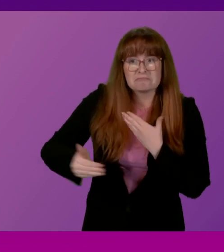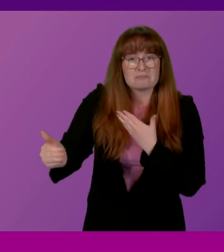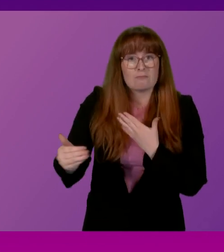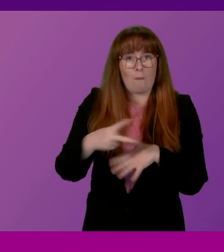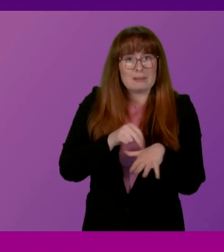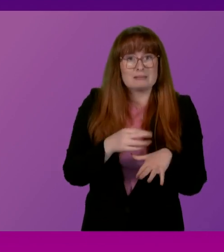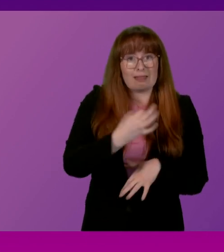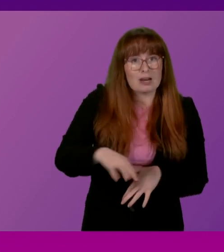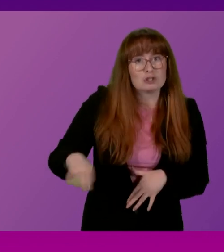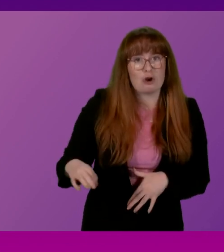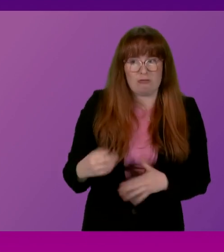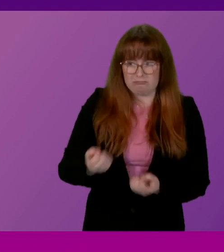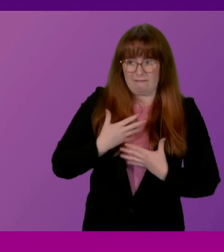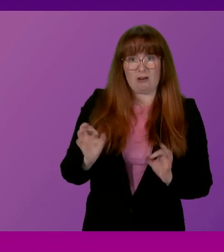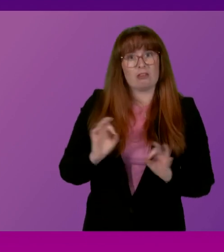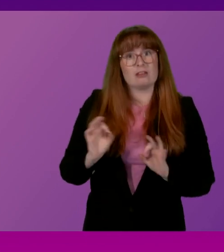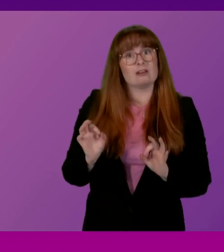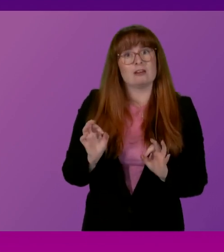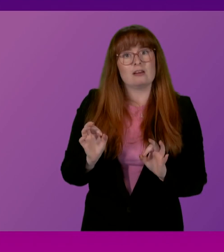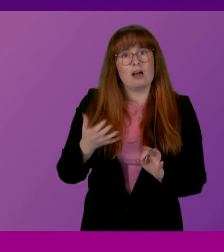I go back to my earlier answer to Douglas Ross.